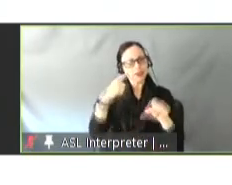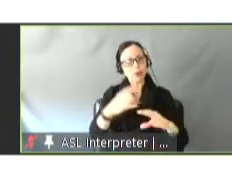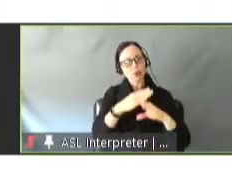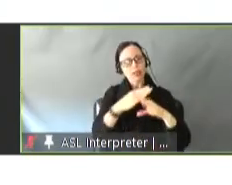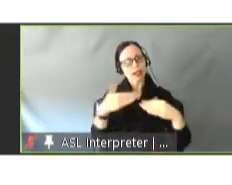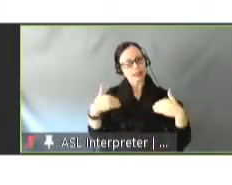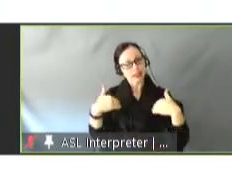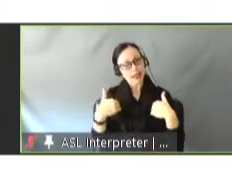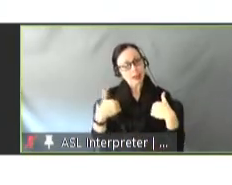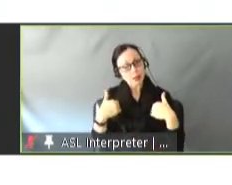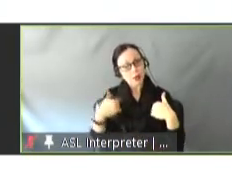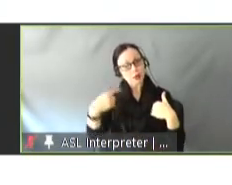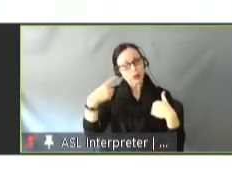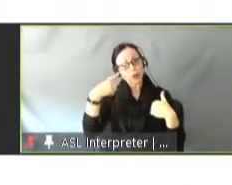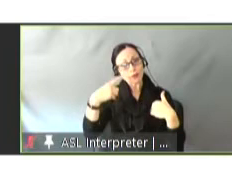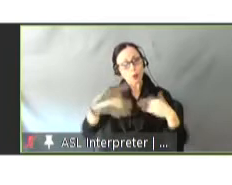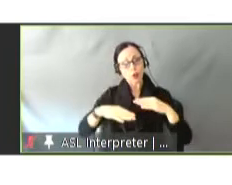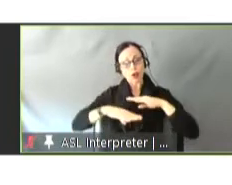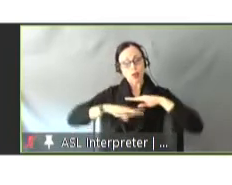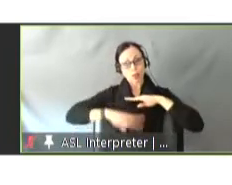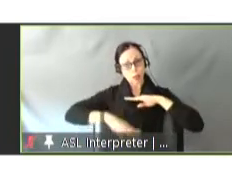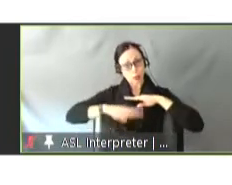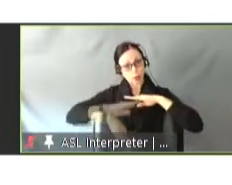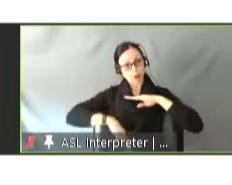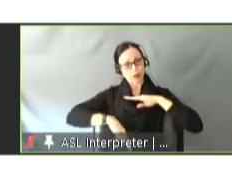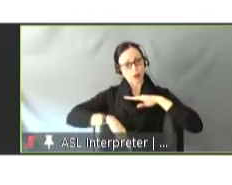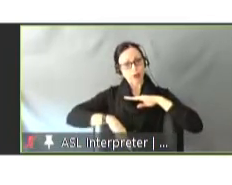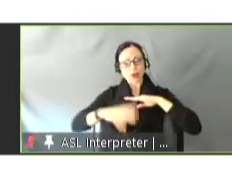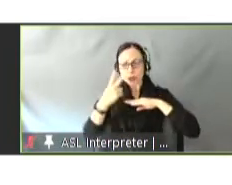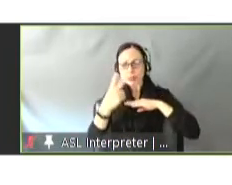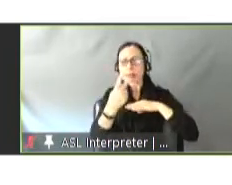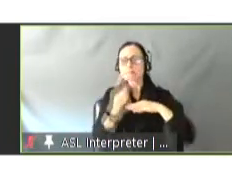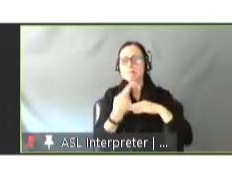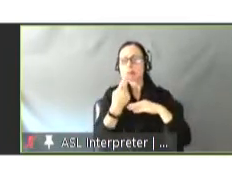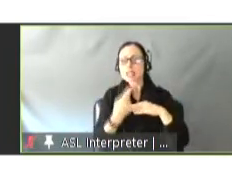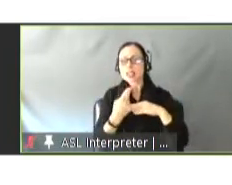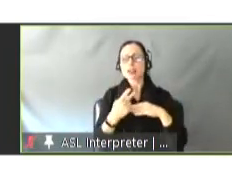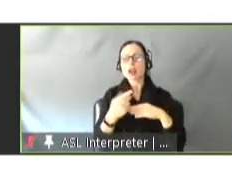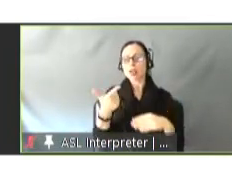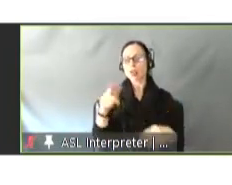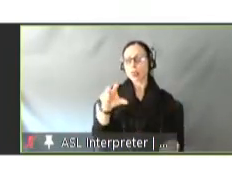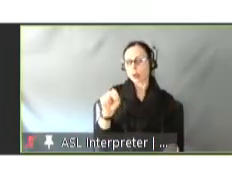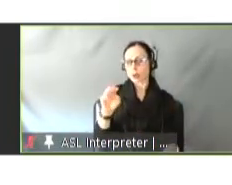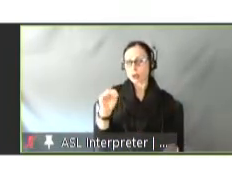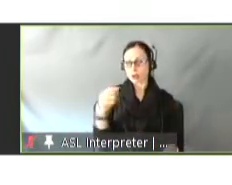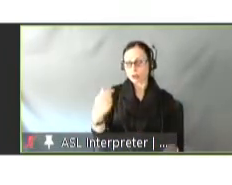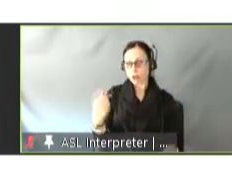in the lower airway. As you can see in that pink group, 30 micrograms of mRNA-1273 has